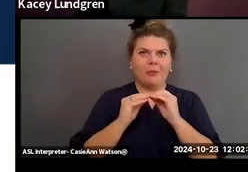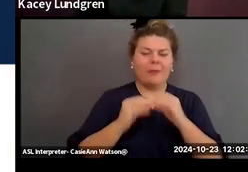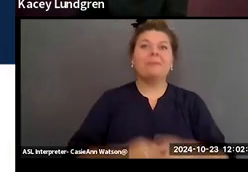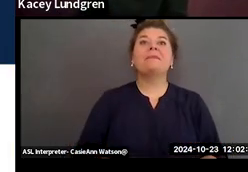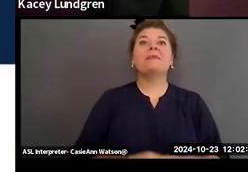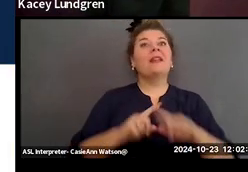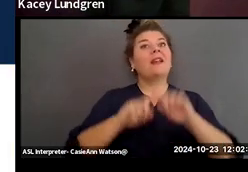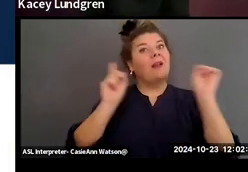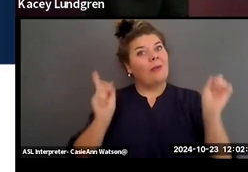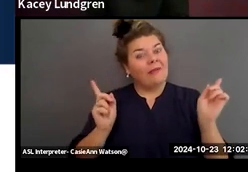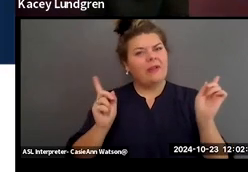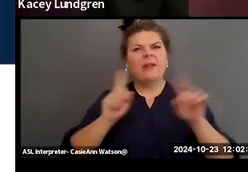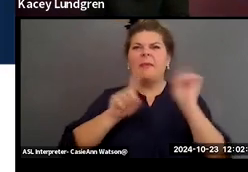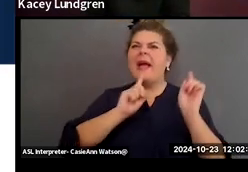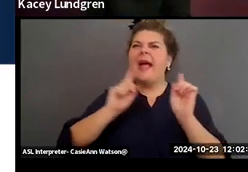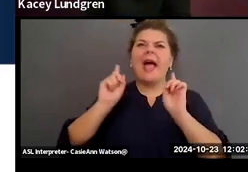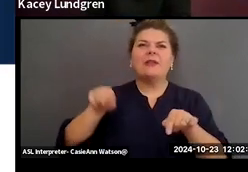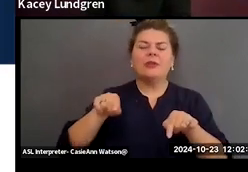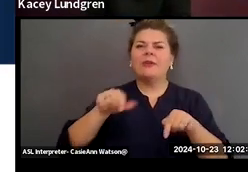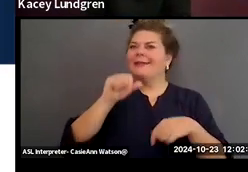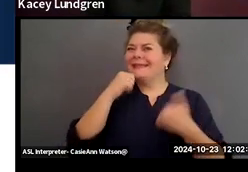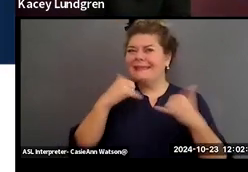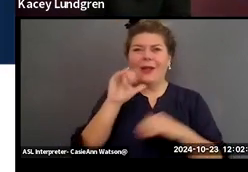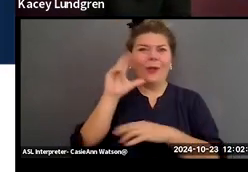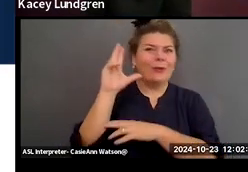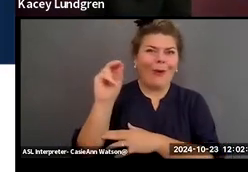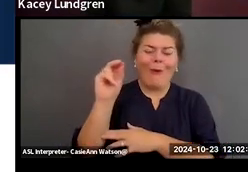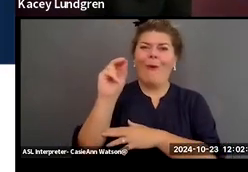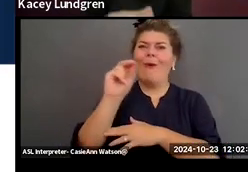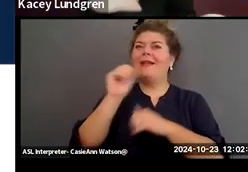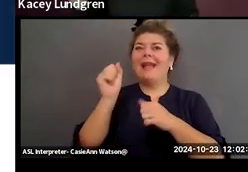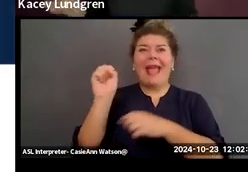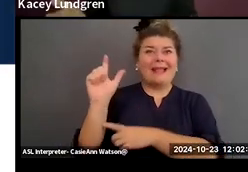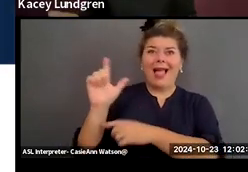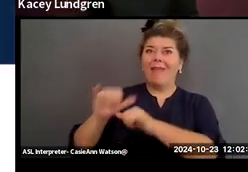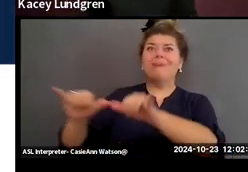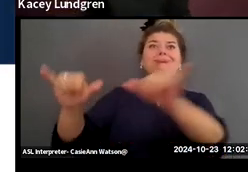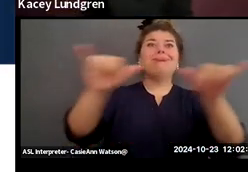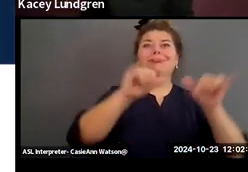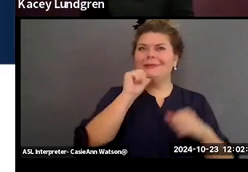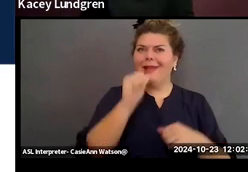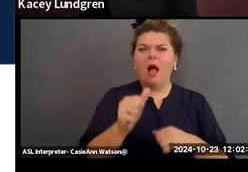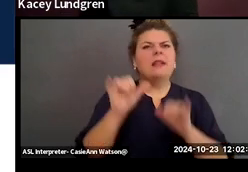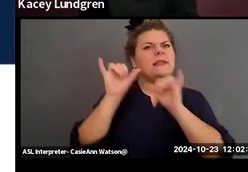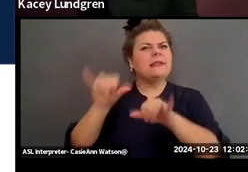However, the answer is still no. Just as spoken languages developed around the world,